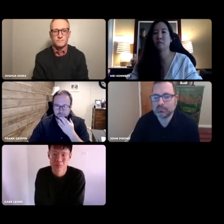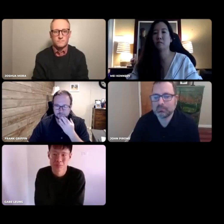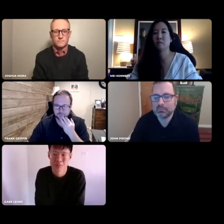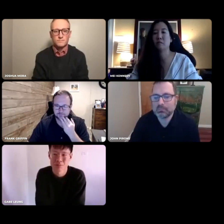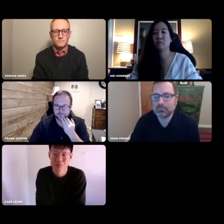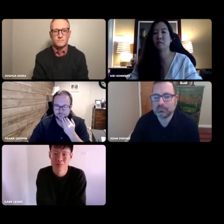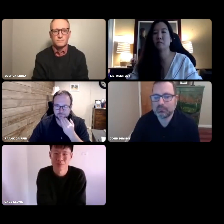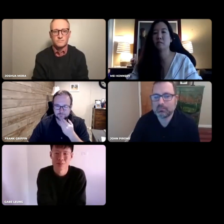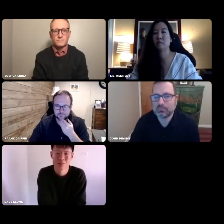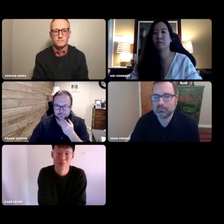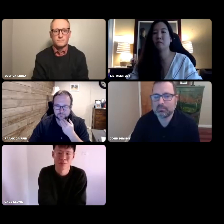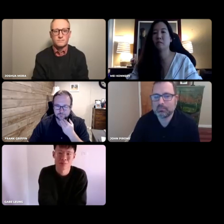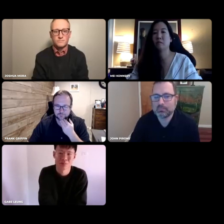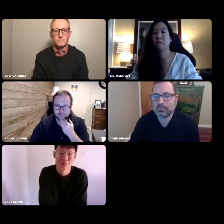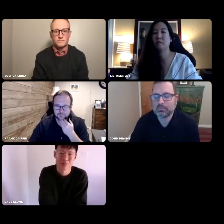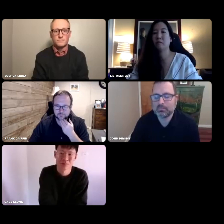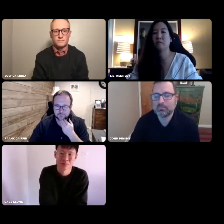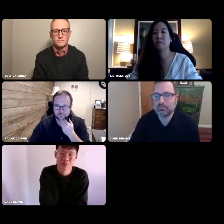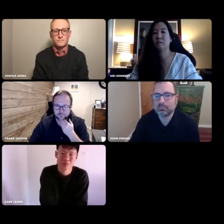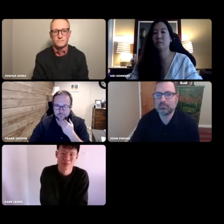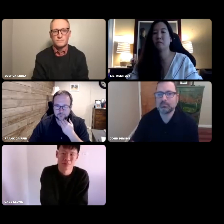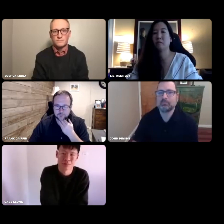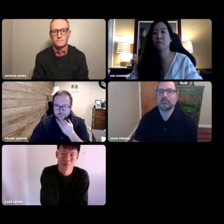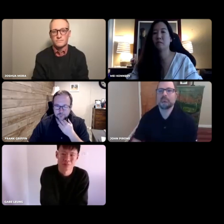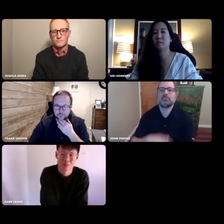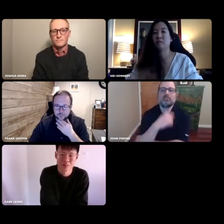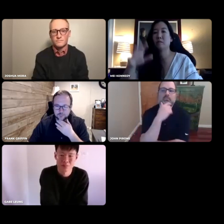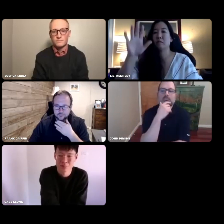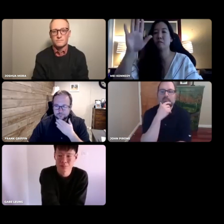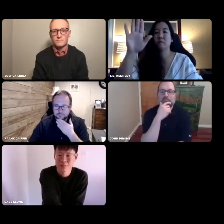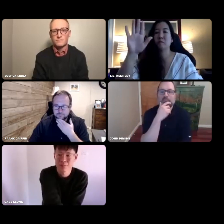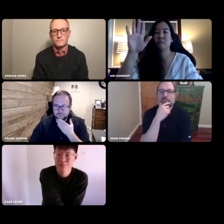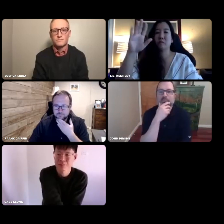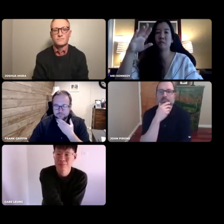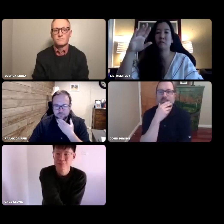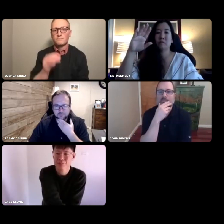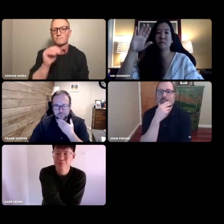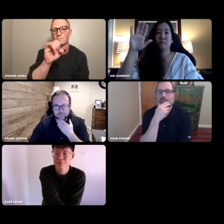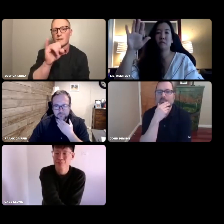You have to put that time in at the beginning to make sure they have that support.